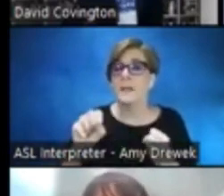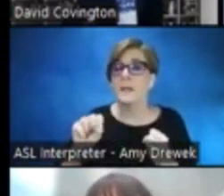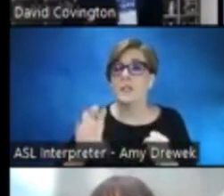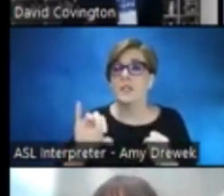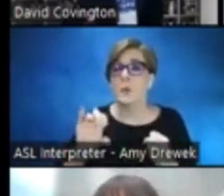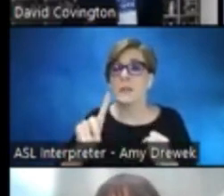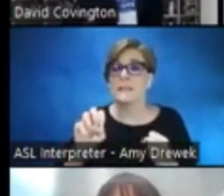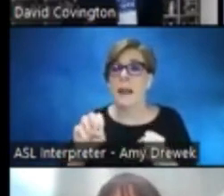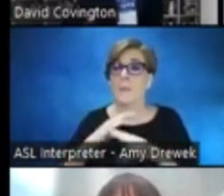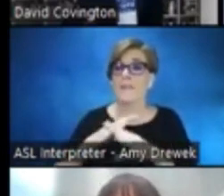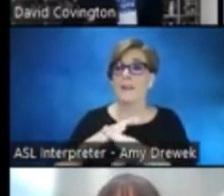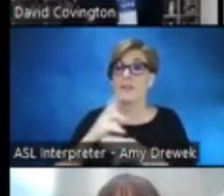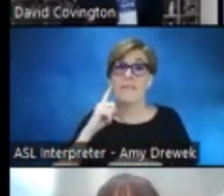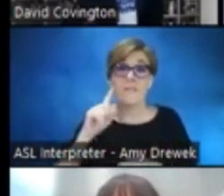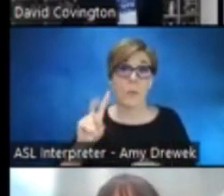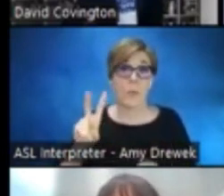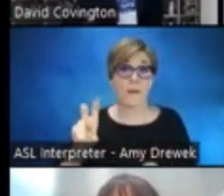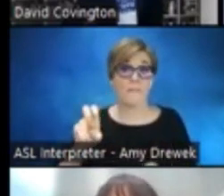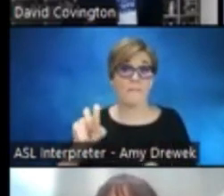WE ARE LOOKING FORWARD TO THAT.